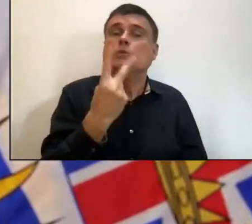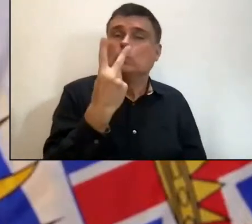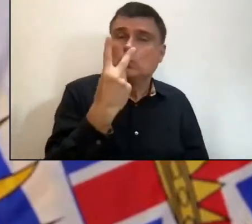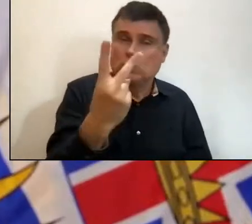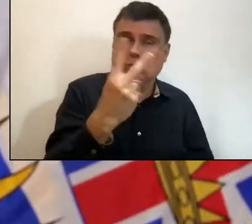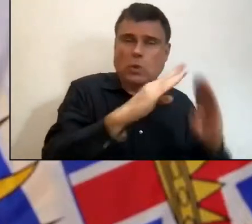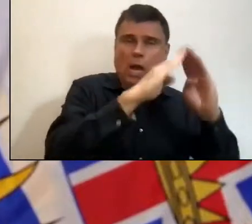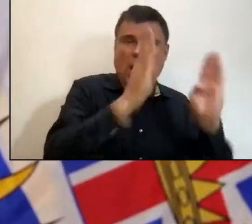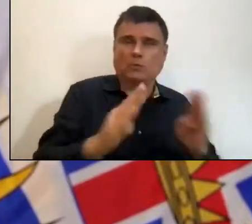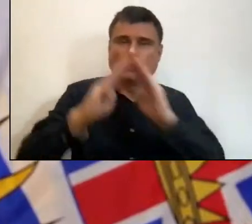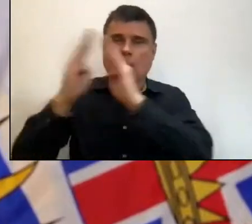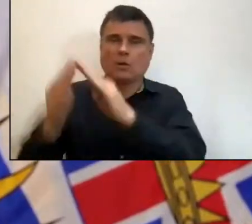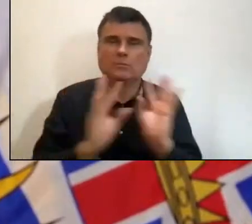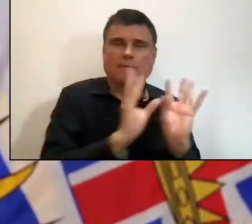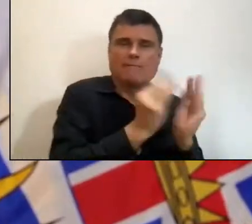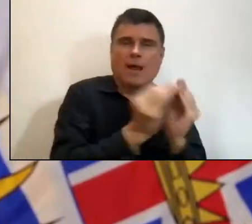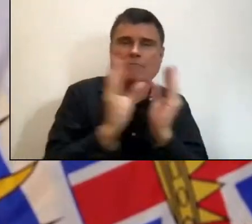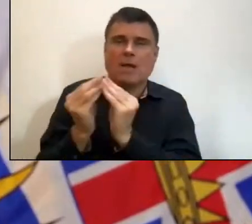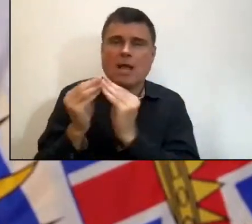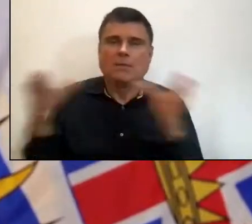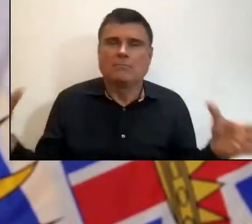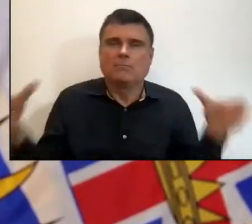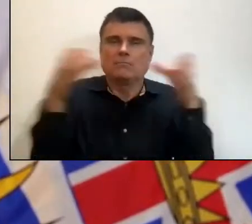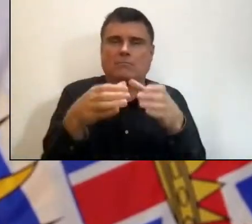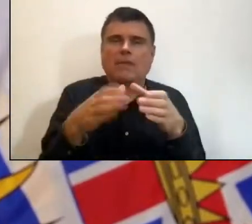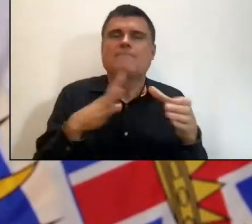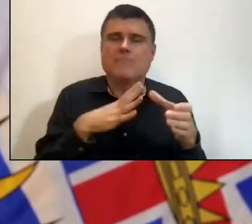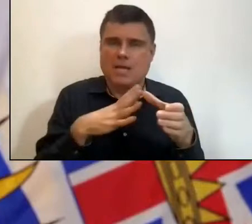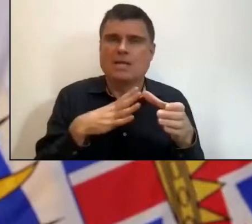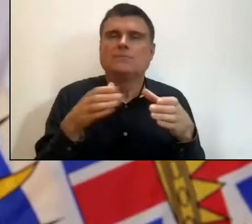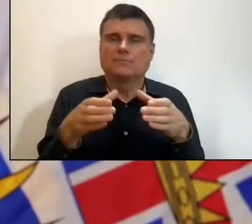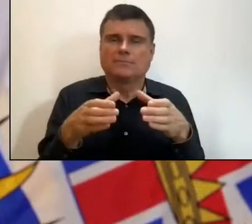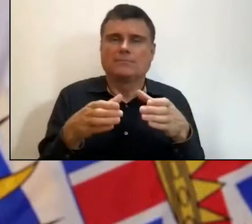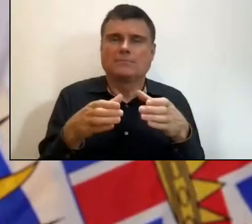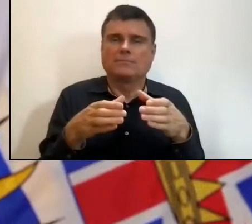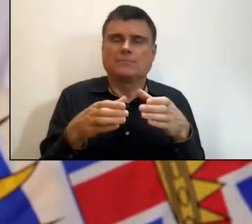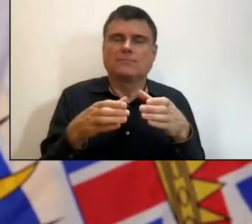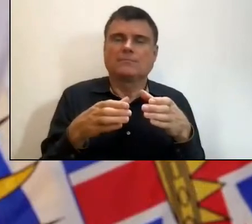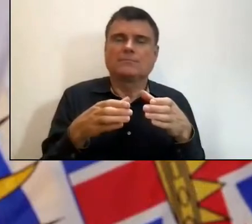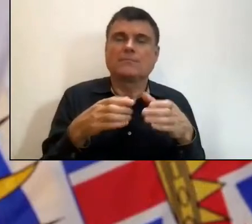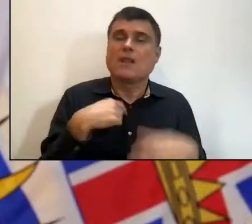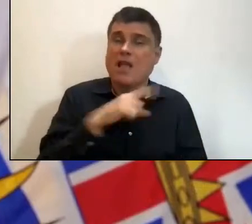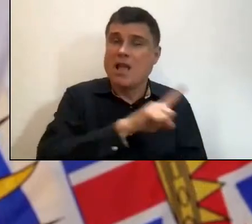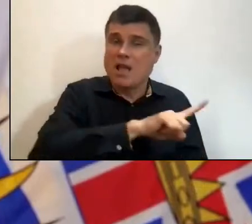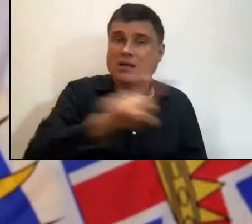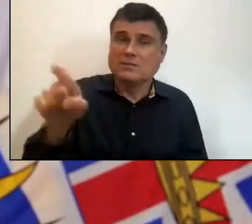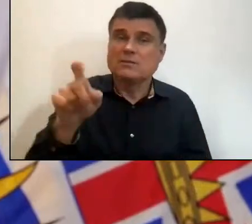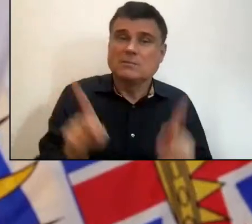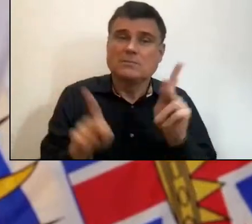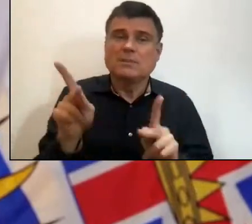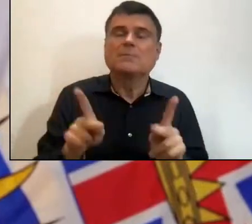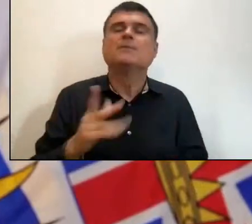The real thing is that I'm appealing to people to know what your risk is in your community